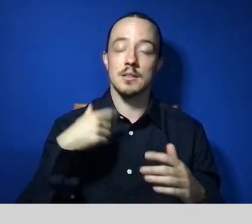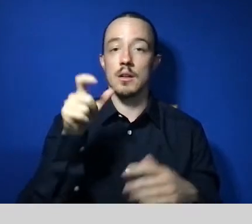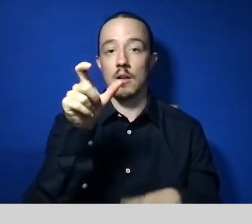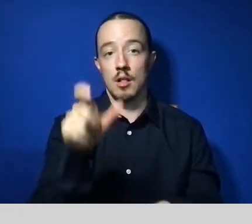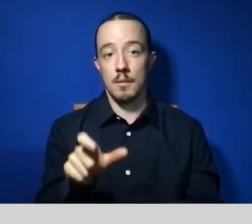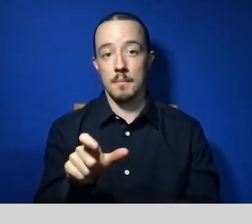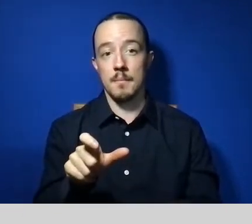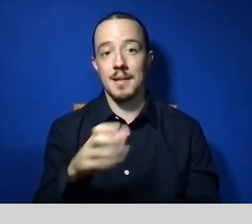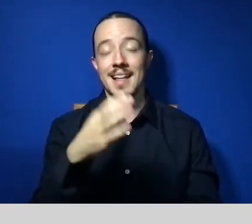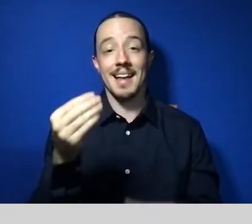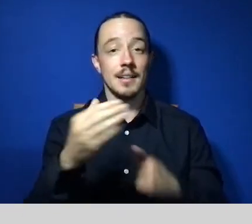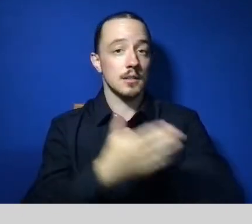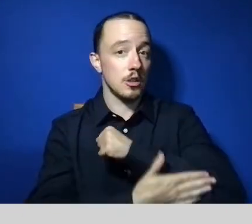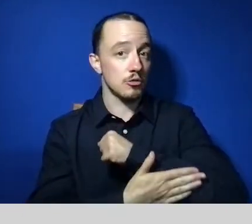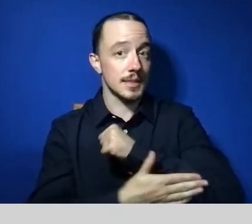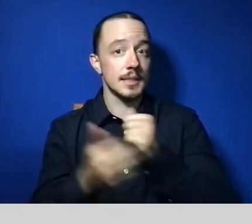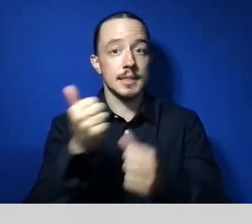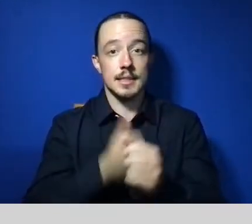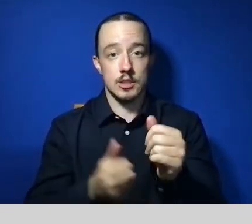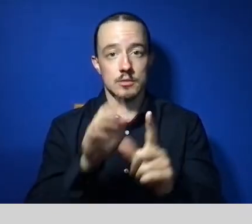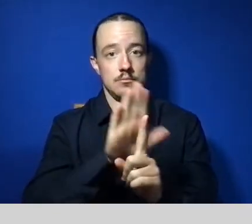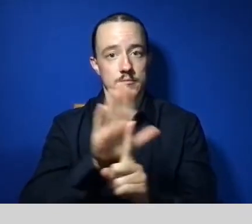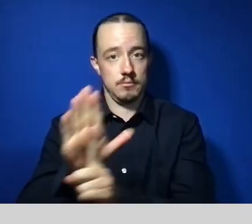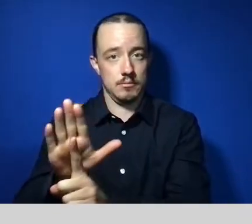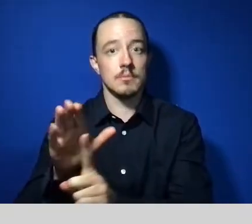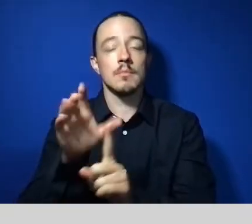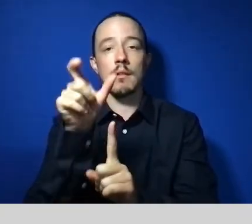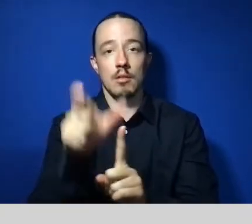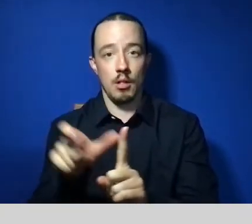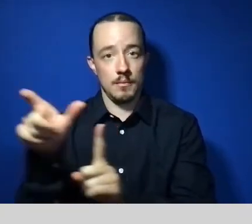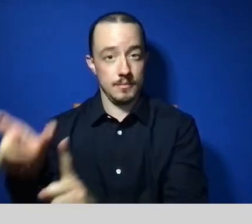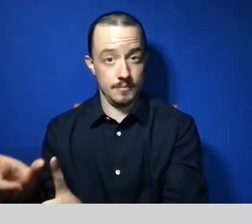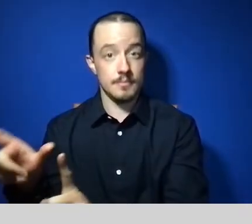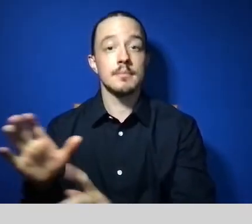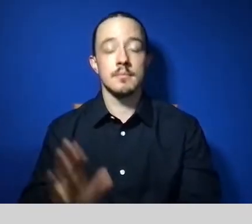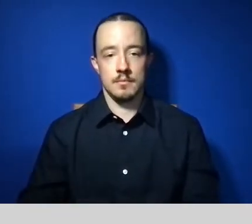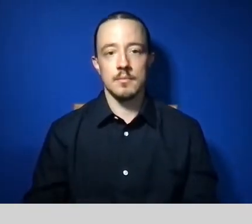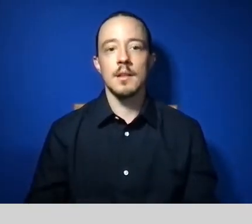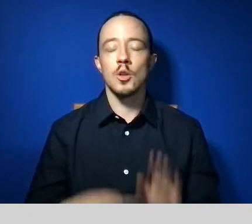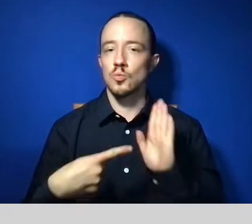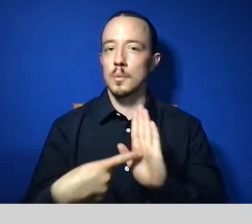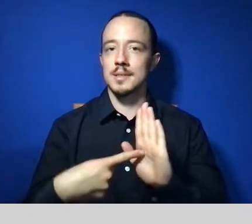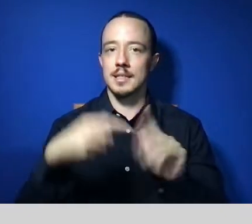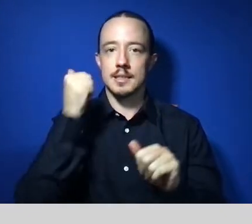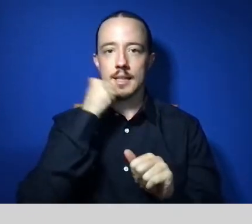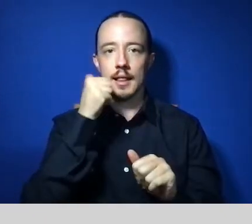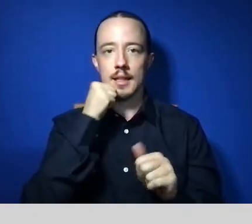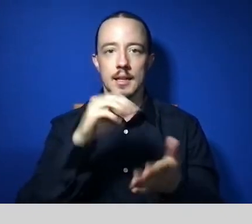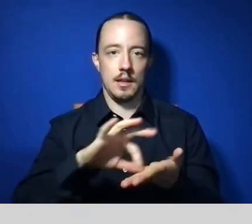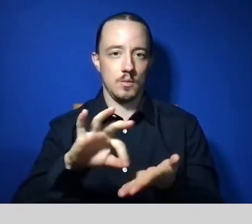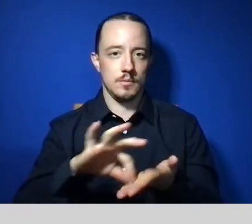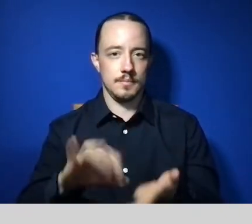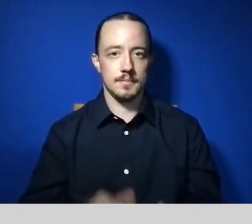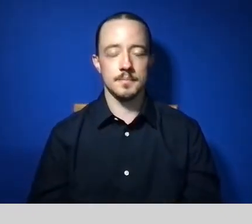and the country, each has a column, in this case, India and the United States, and this represents the daily case count.